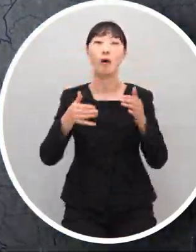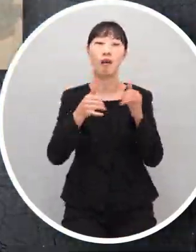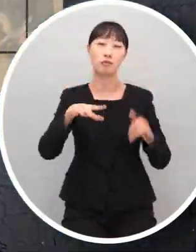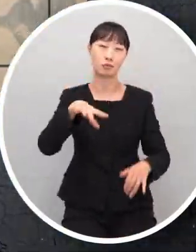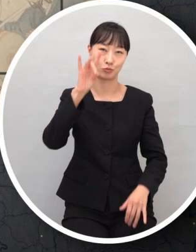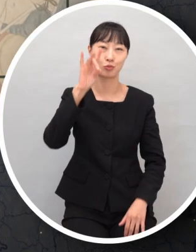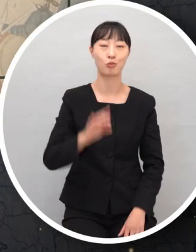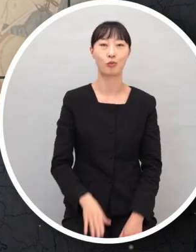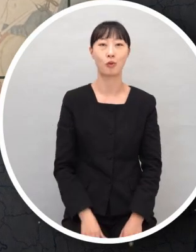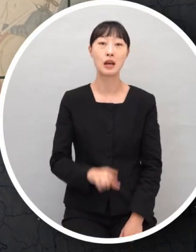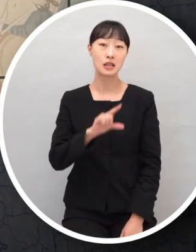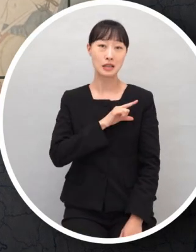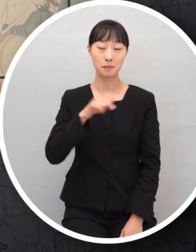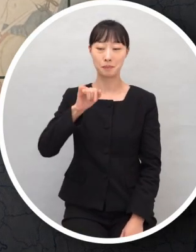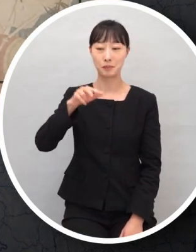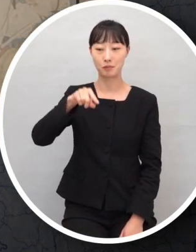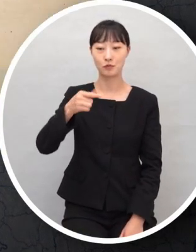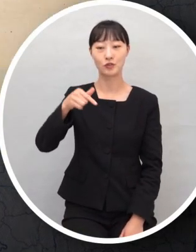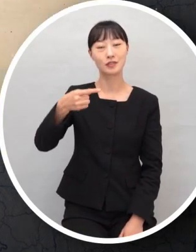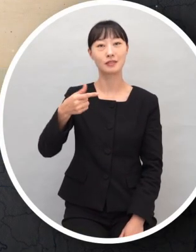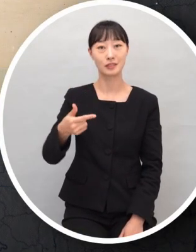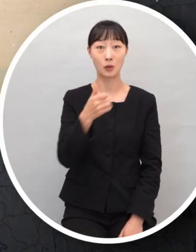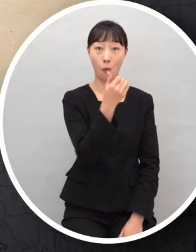The painter was Kim Jun-geun(김준근), also known as "Gisan(기산)."